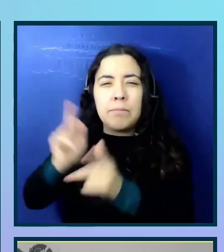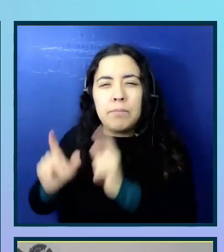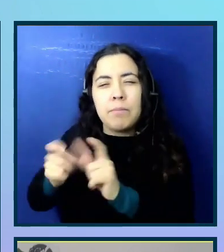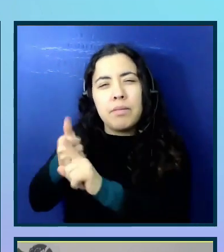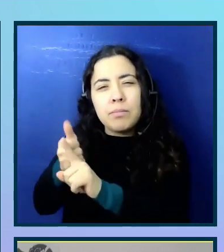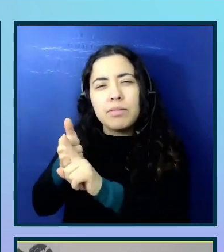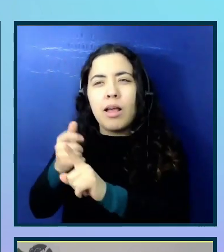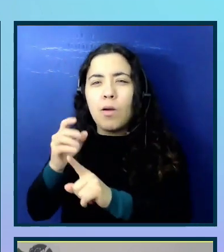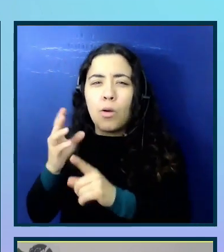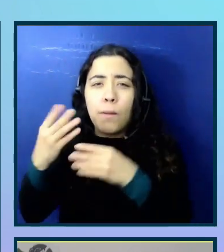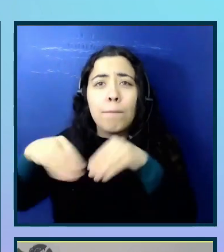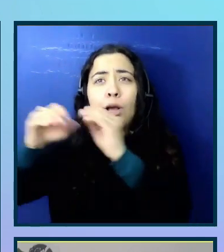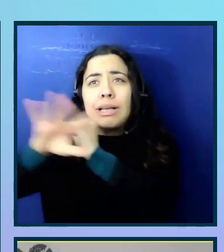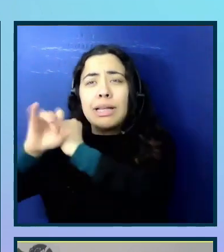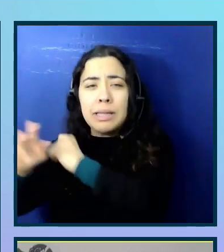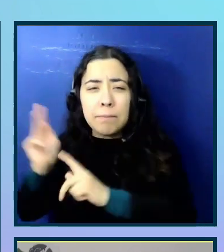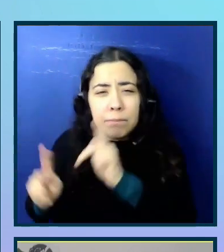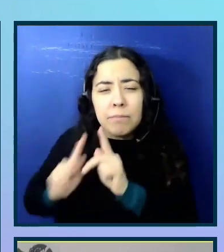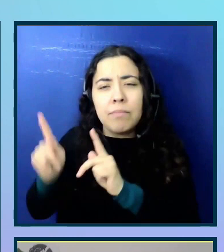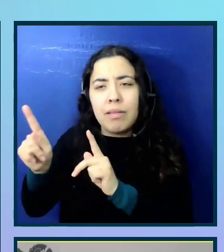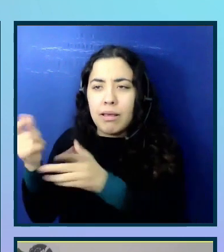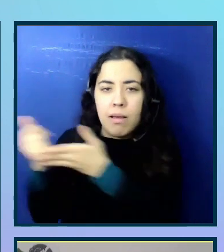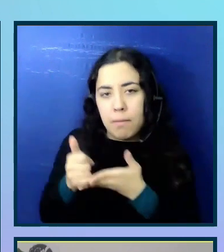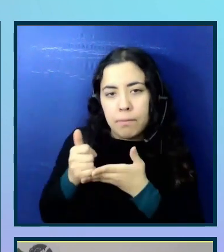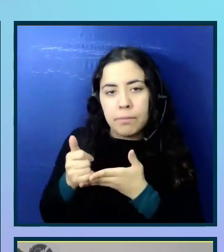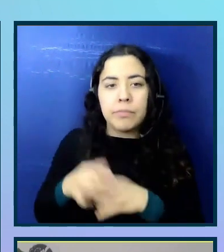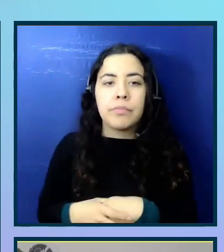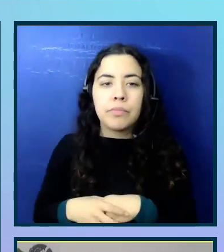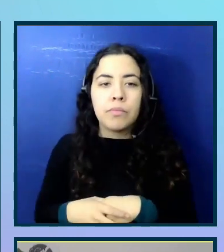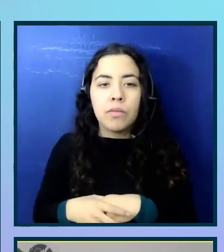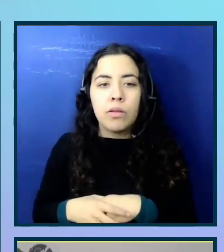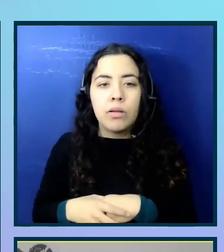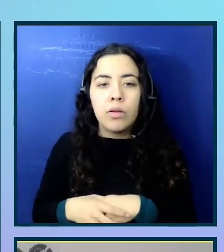web marketing, UX writers. And then I have vertically split this in three ARIAs;